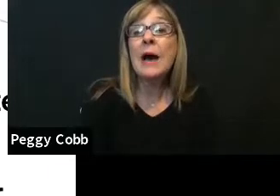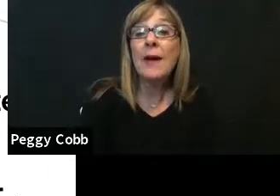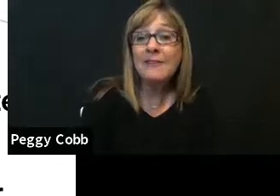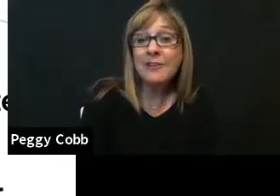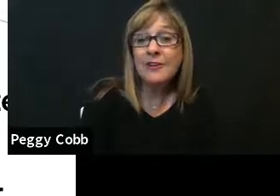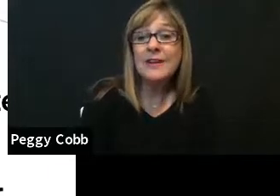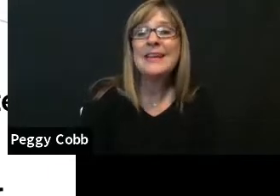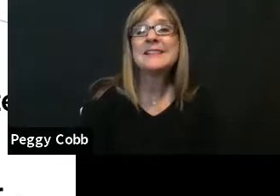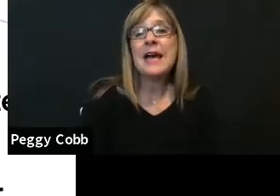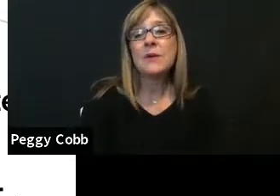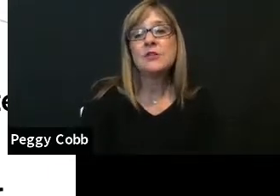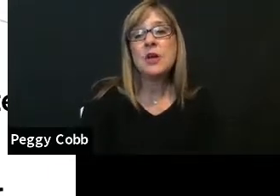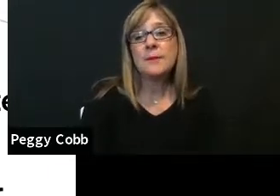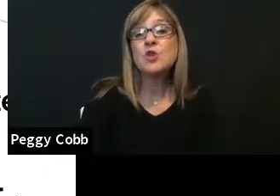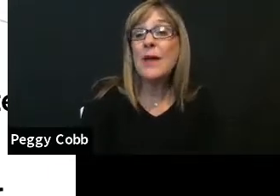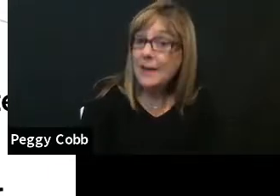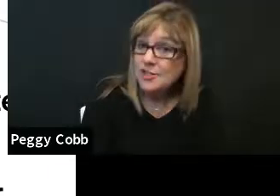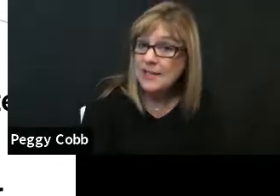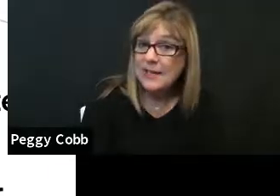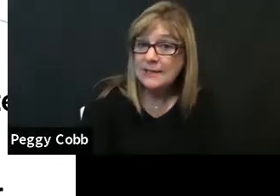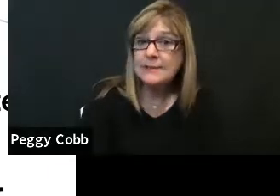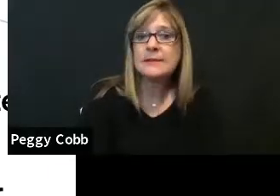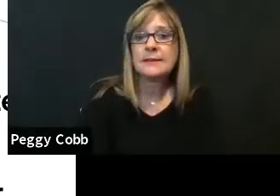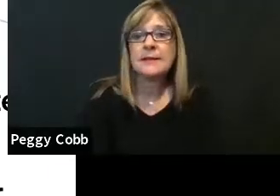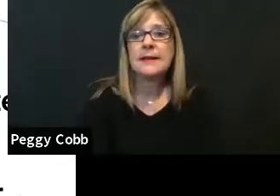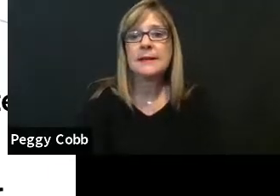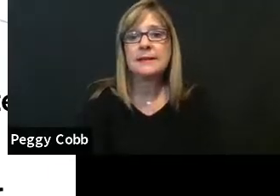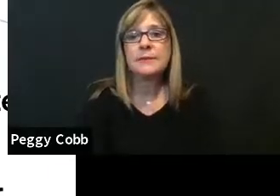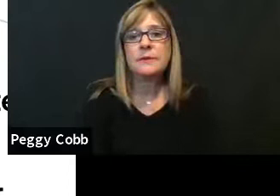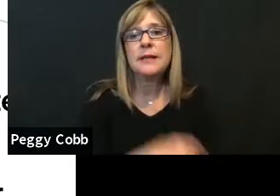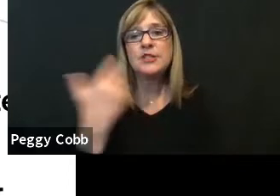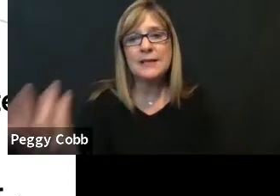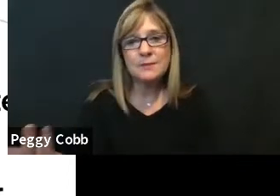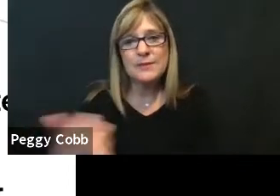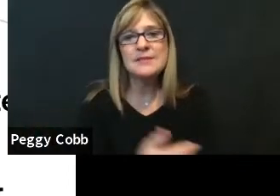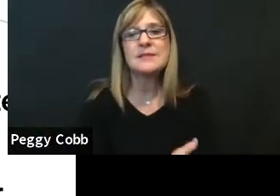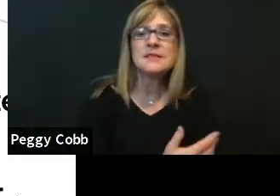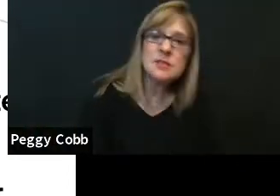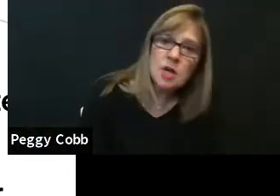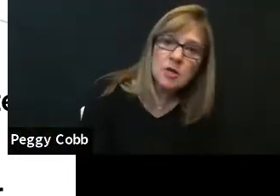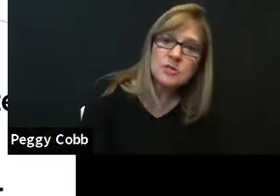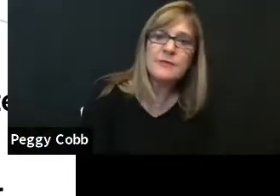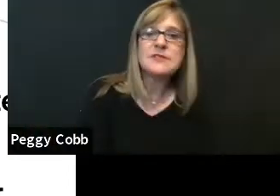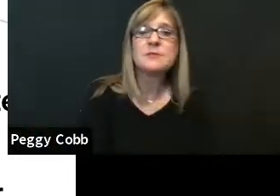However, it's our job to educate and let them educate the businesses, the doctor's office,